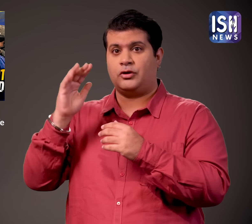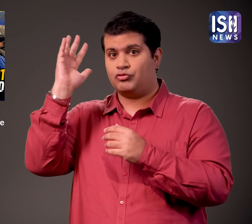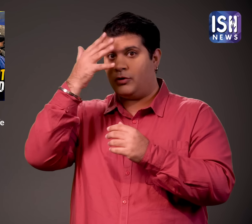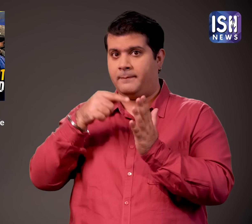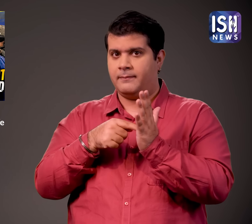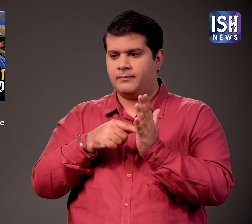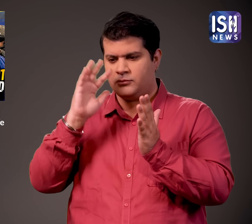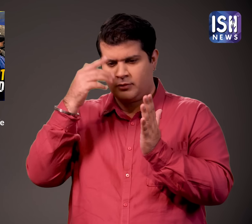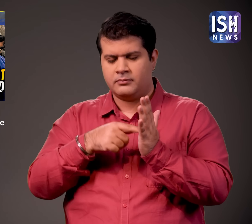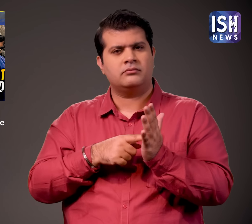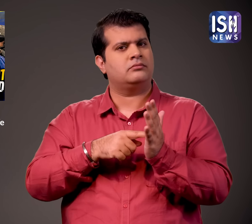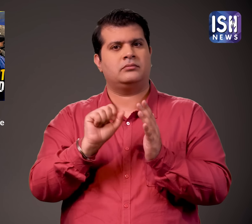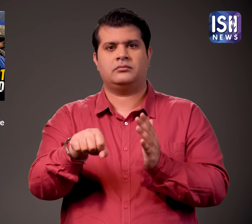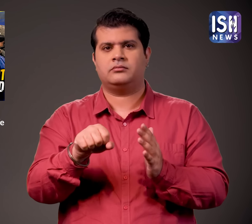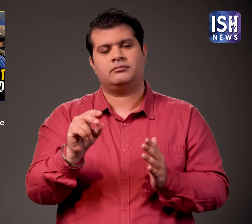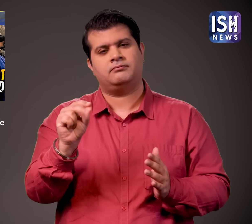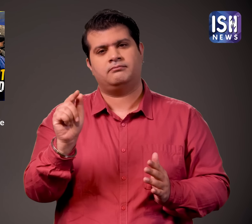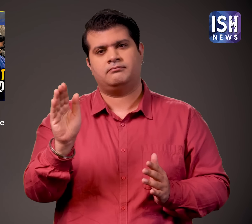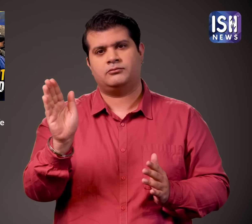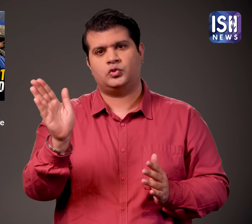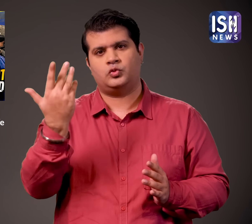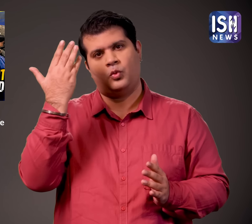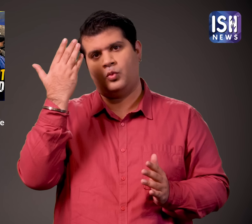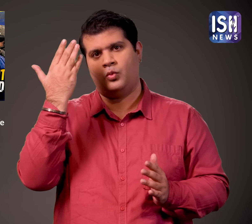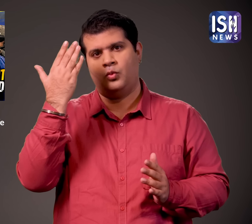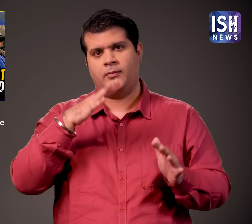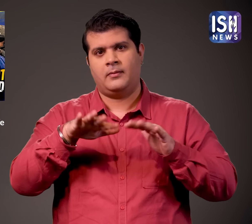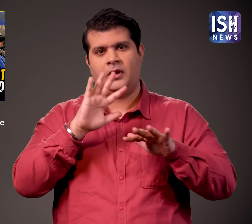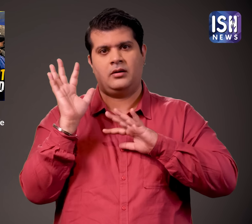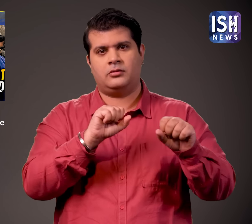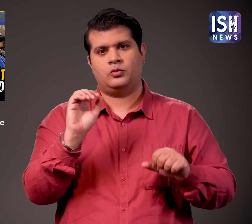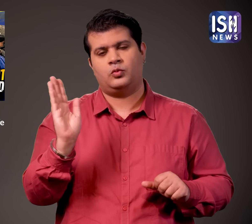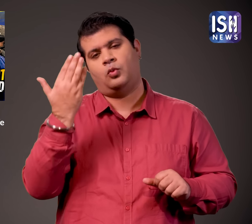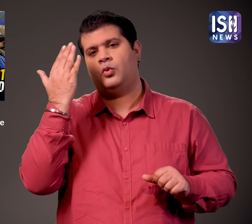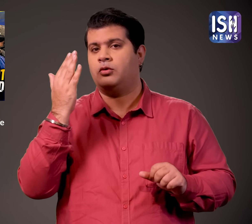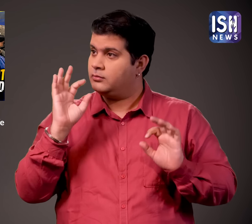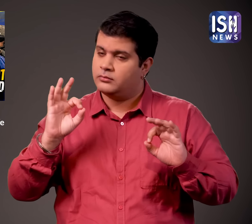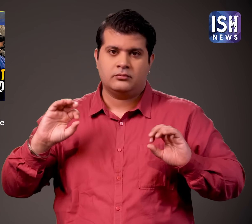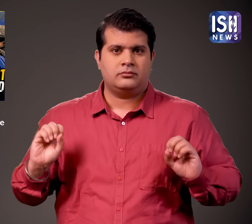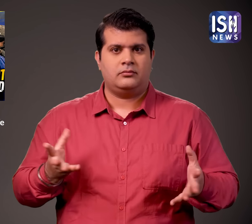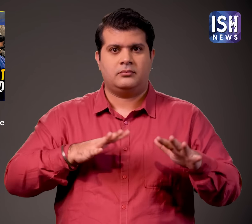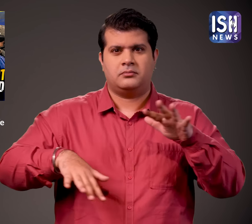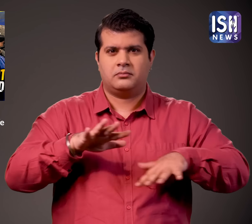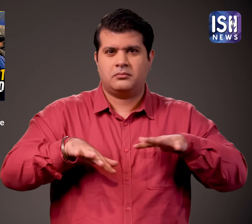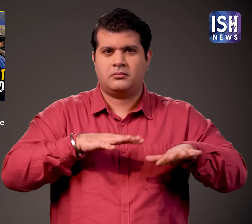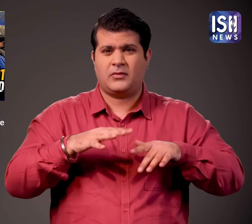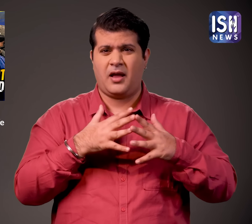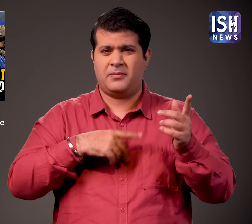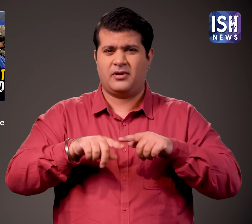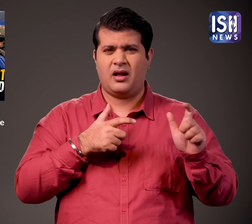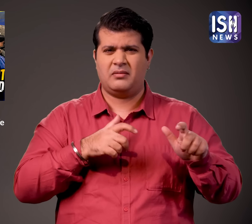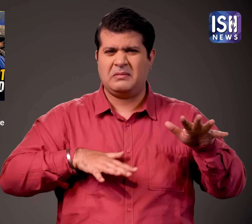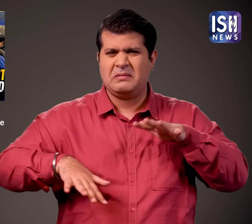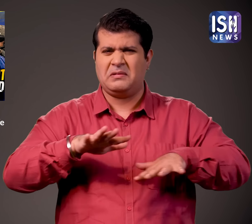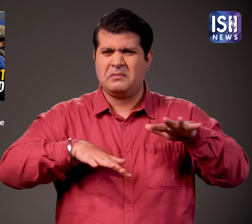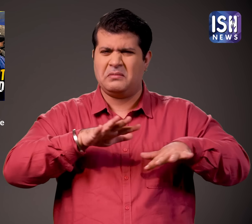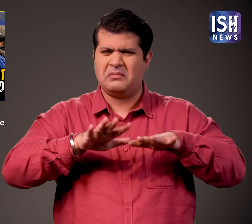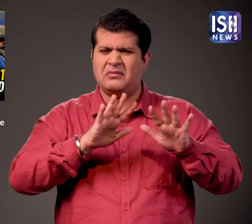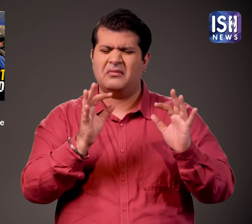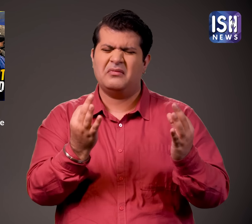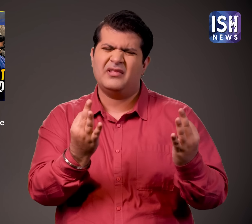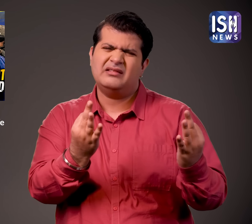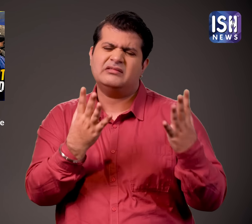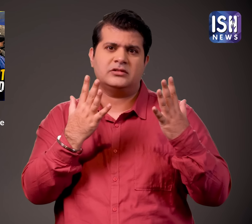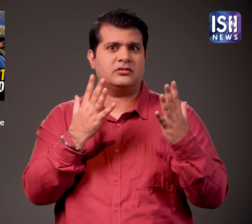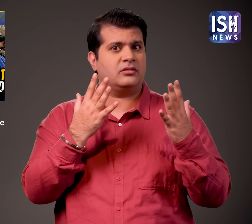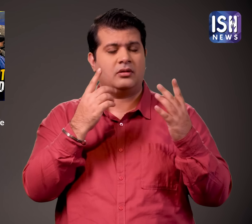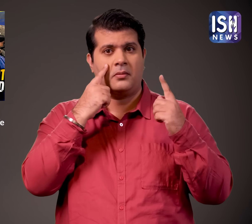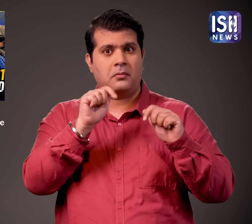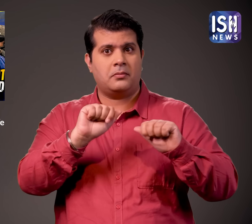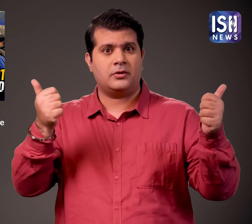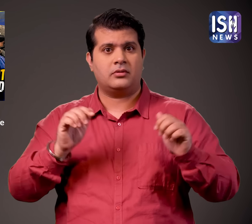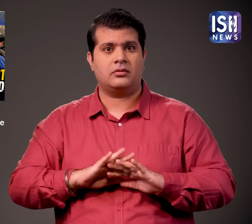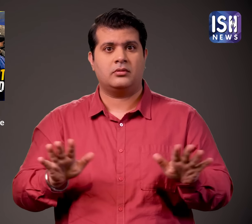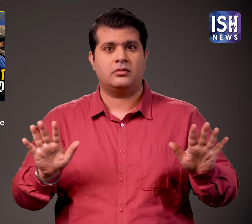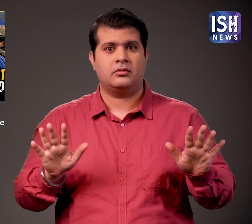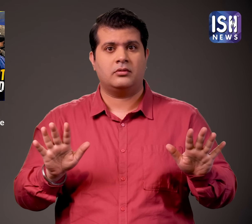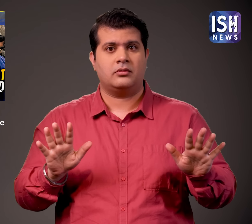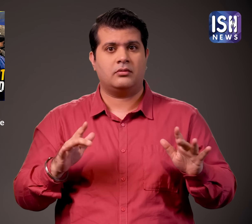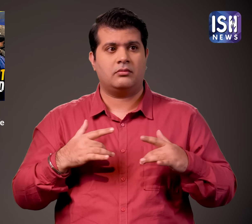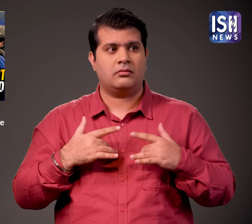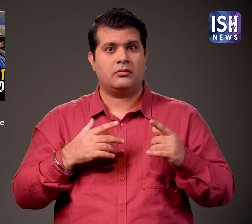After presenting to President Trump, he ordered the US Army to prepare a well-planned operation.